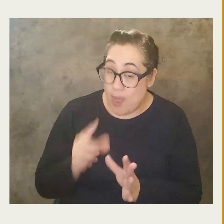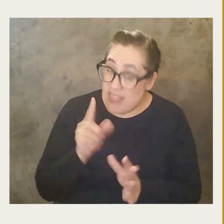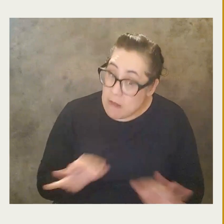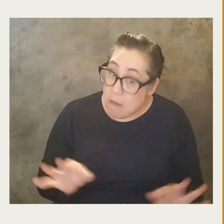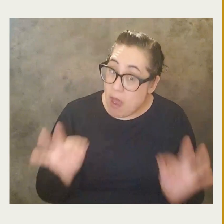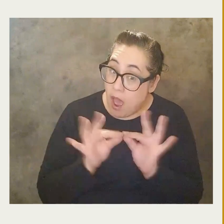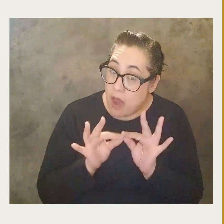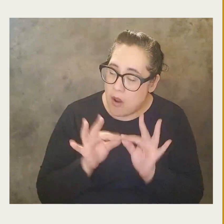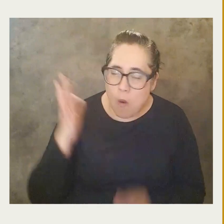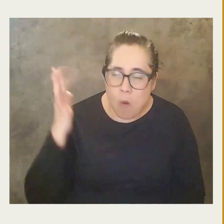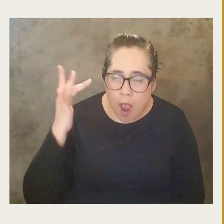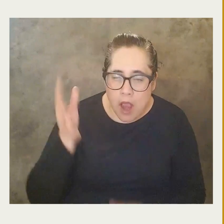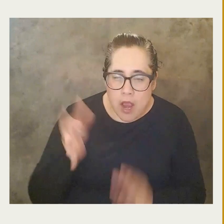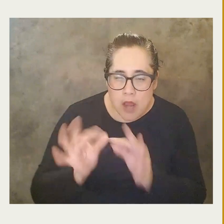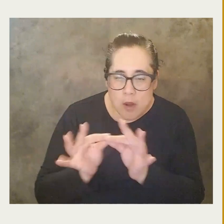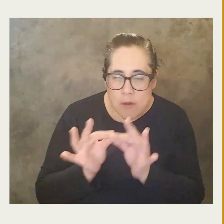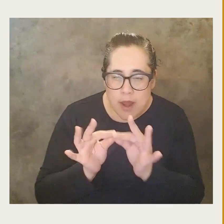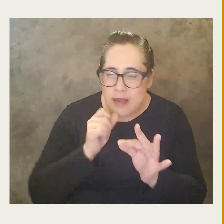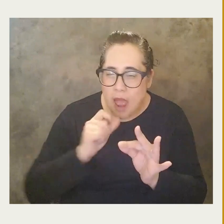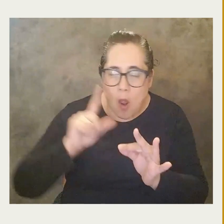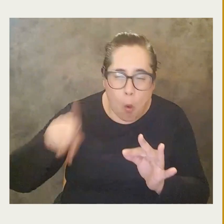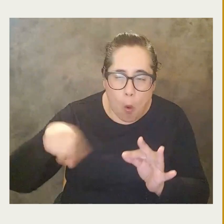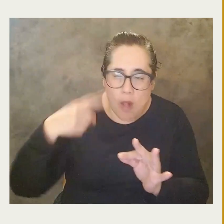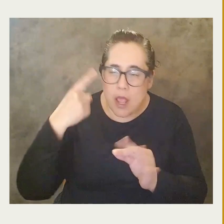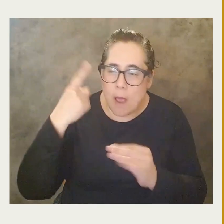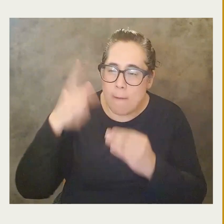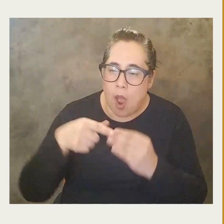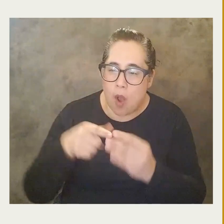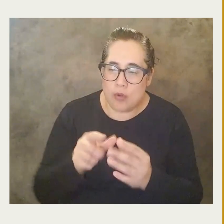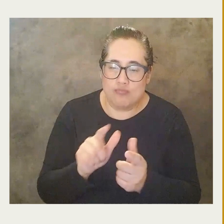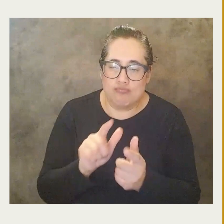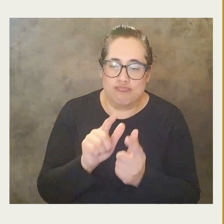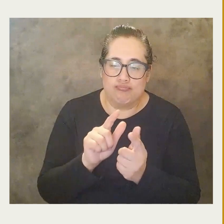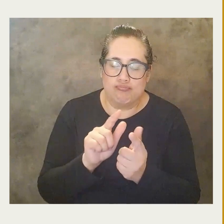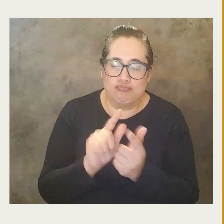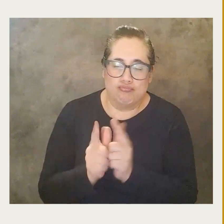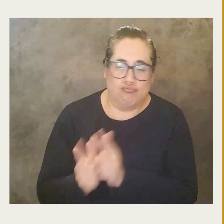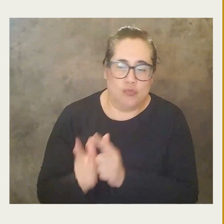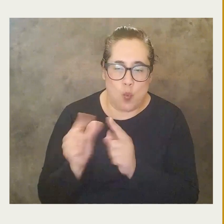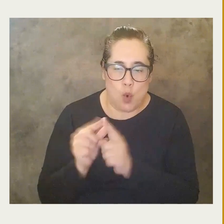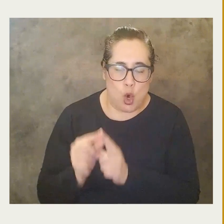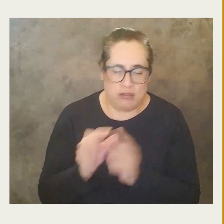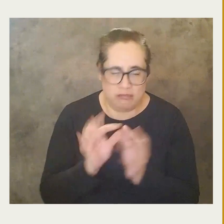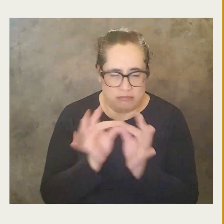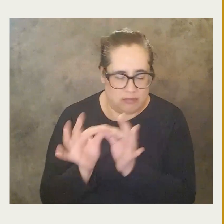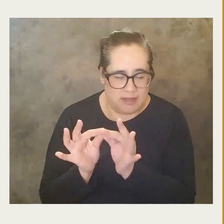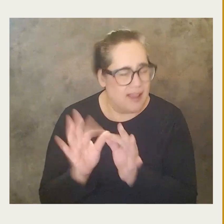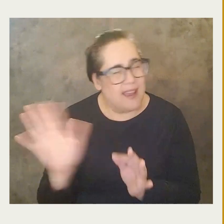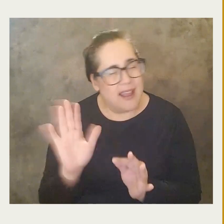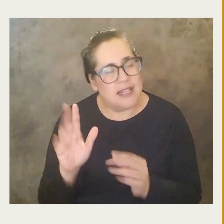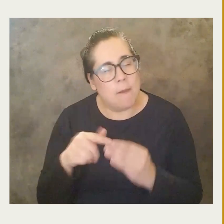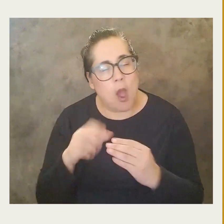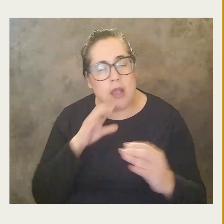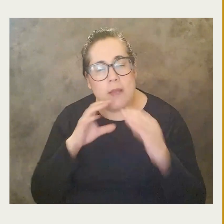interpretation is not only about translating words, it's about communicating meaning appropriately.